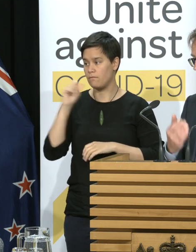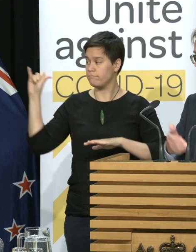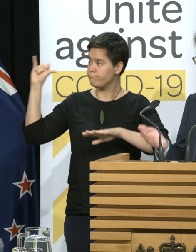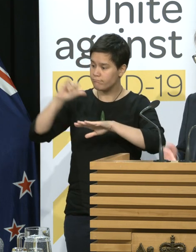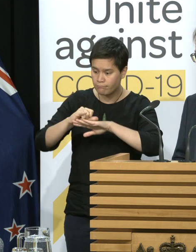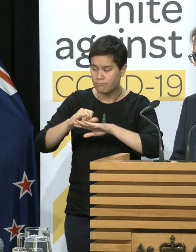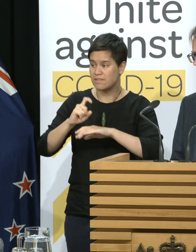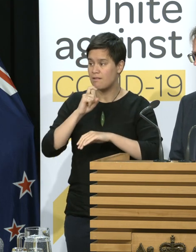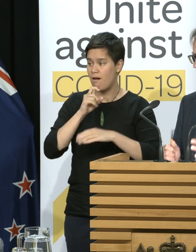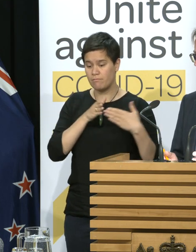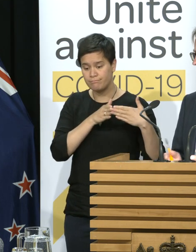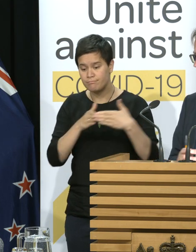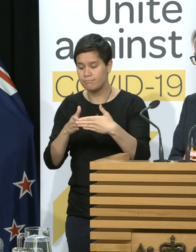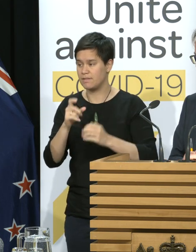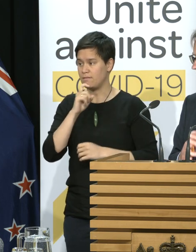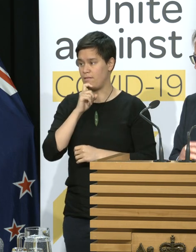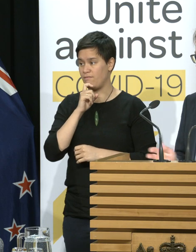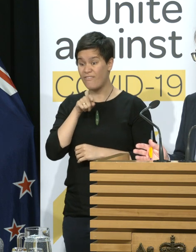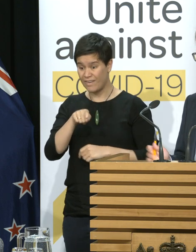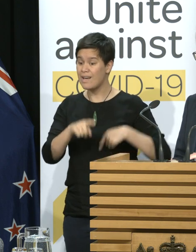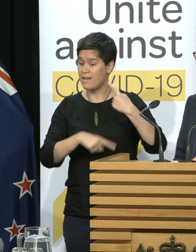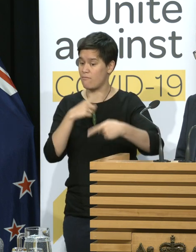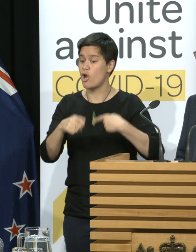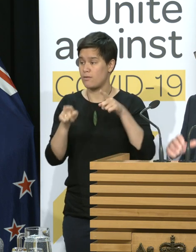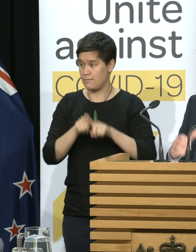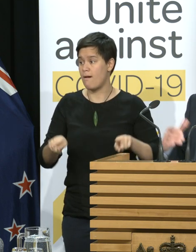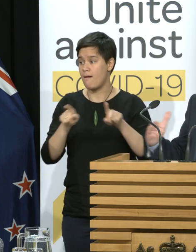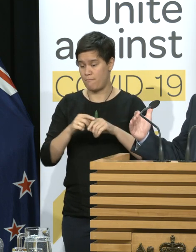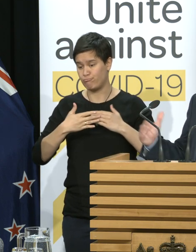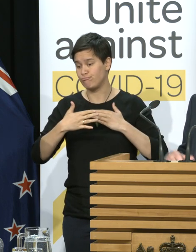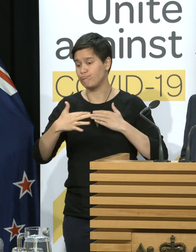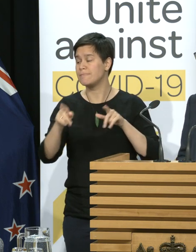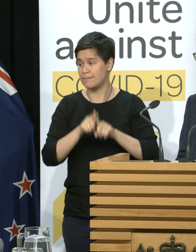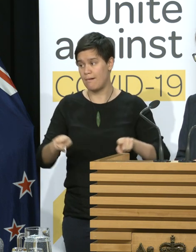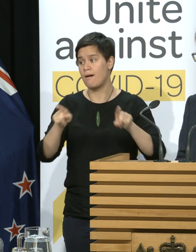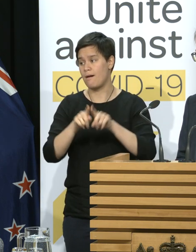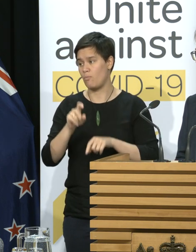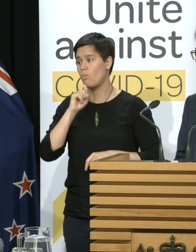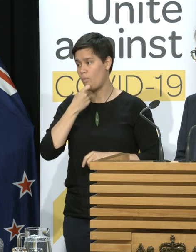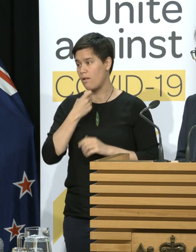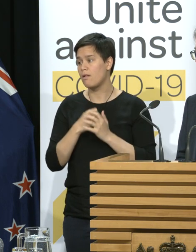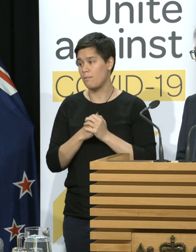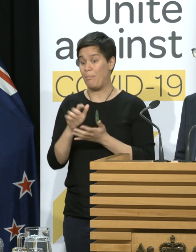So ports and airports, that will continue exactly as it has right through. So that will keep the testing volumes at a certain level.